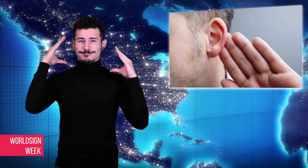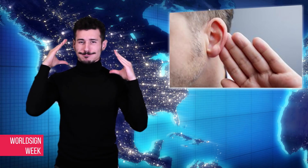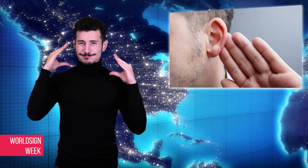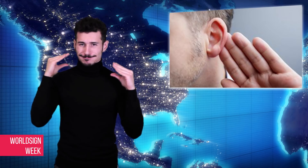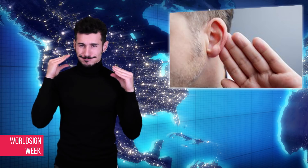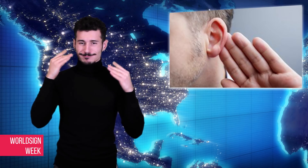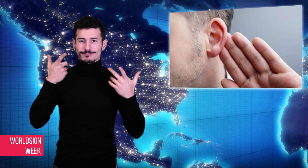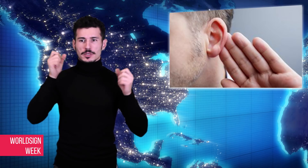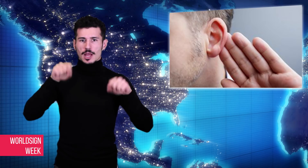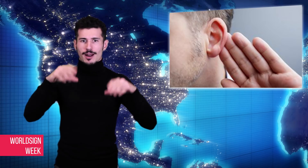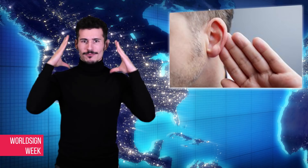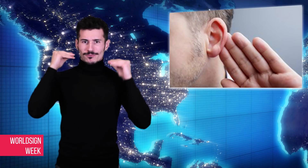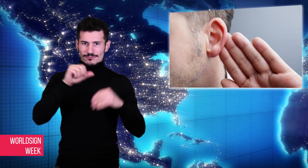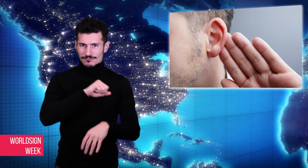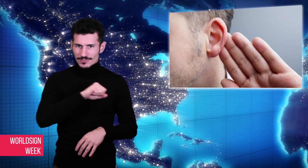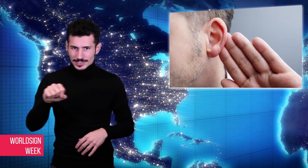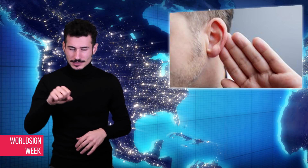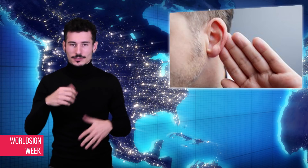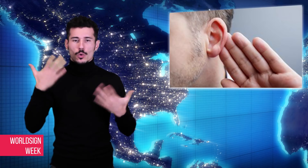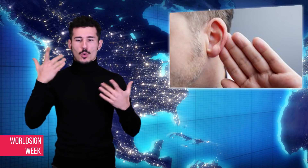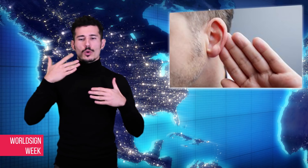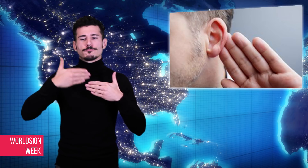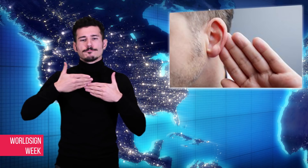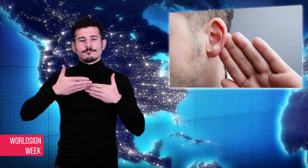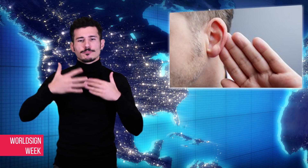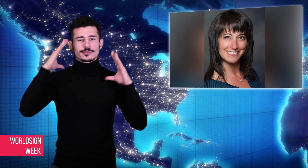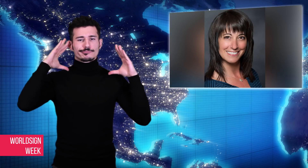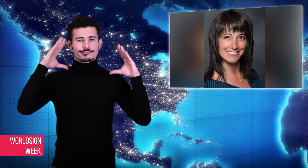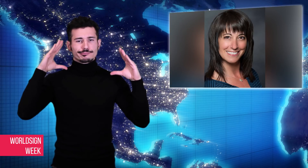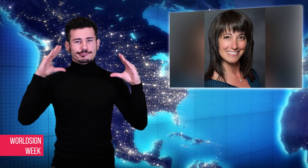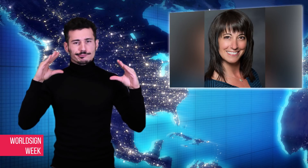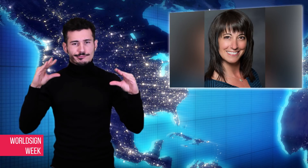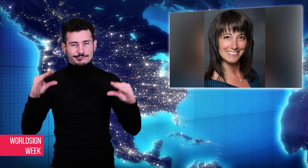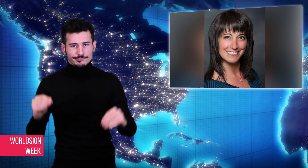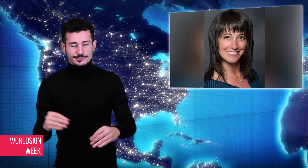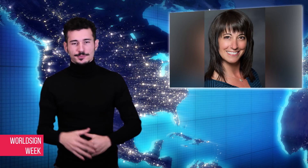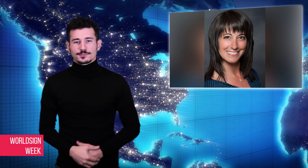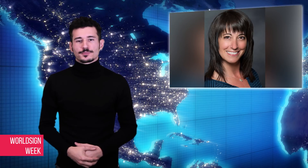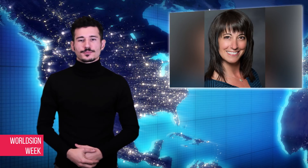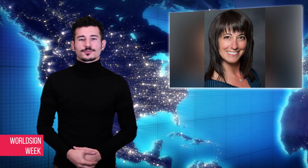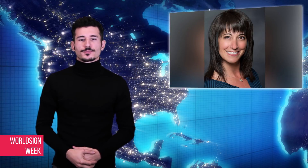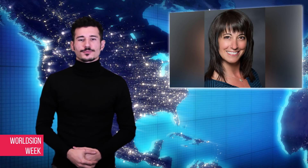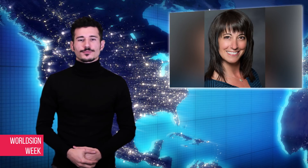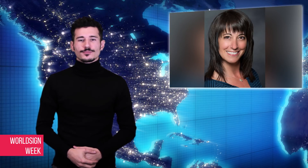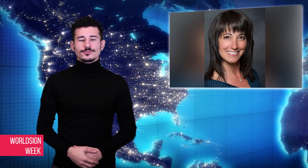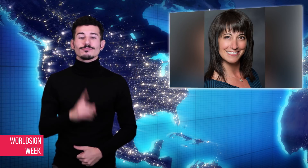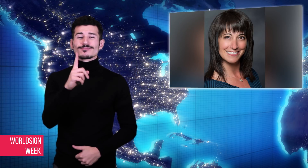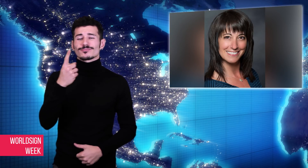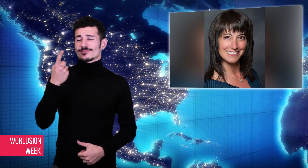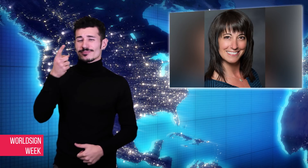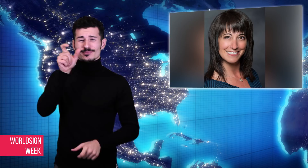losses – some rapid and some fluctuate over time. If left untreated, it could